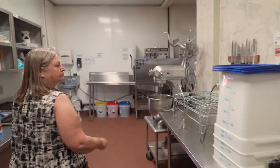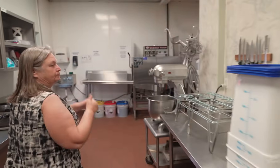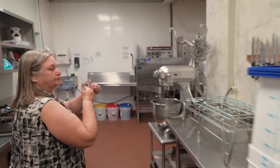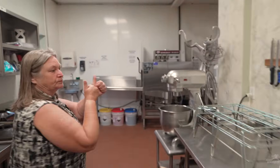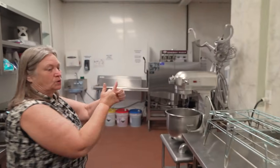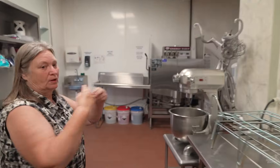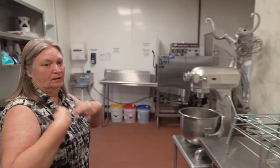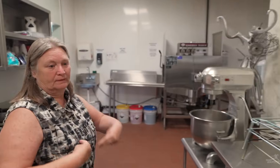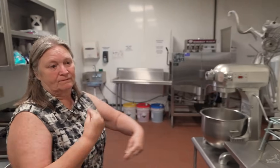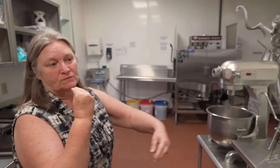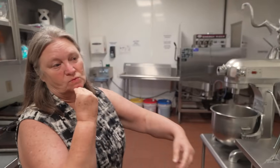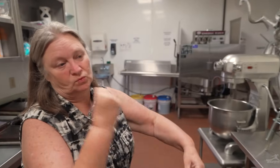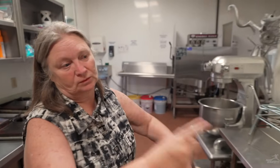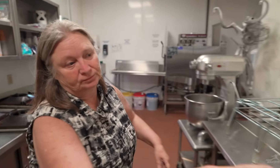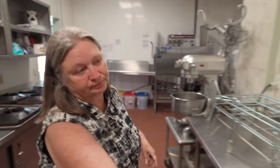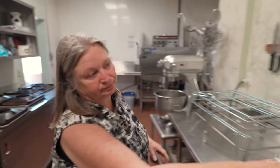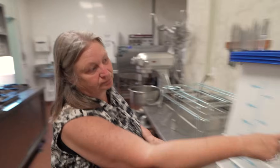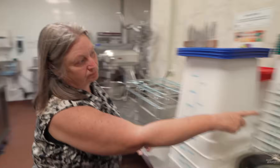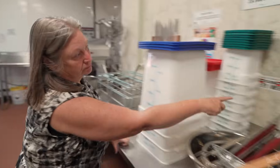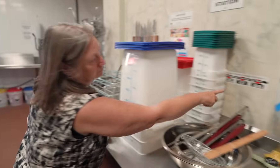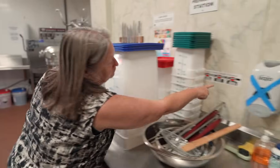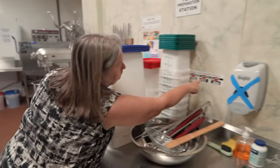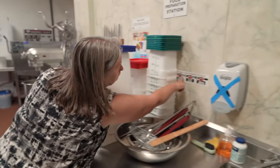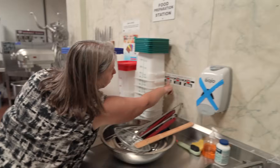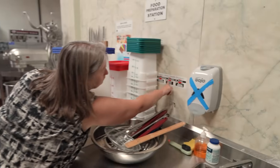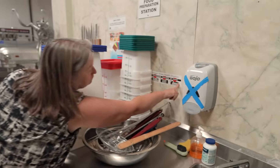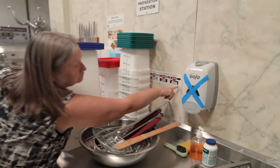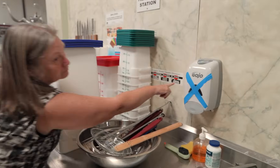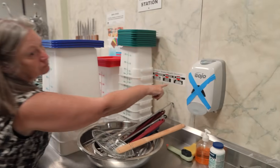We follow food safety rules posted on the wall.